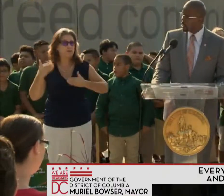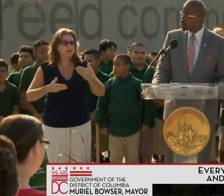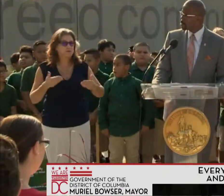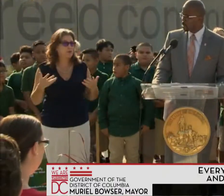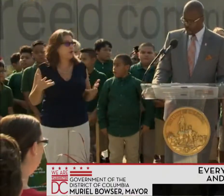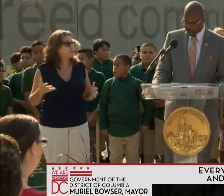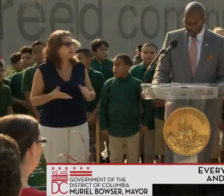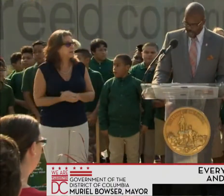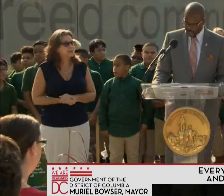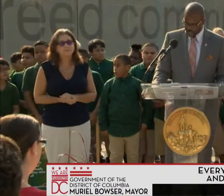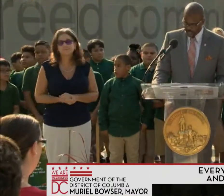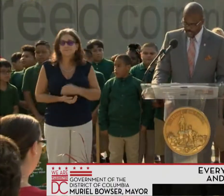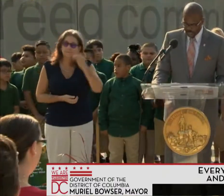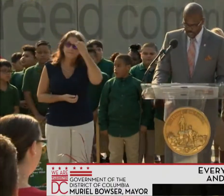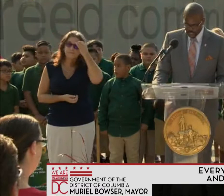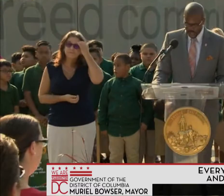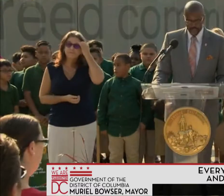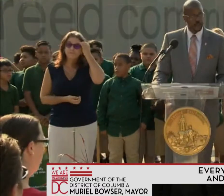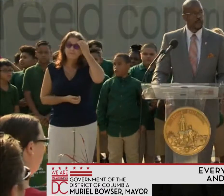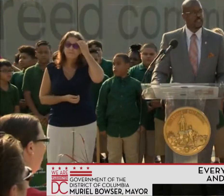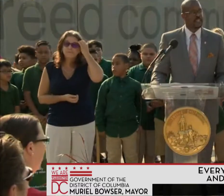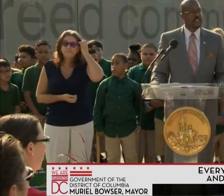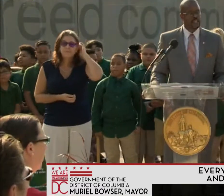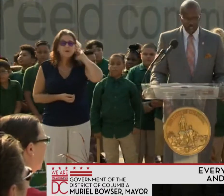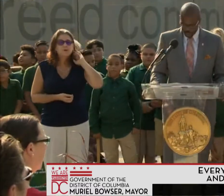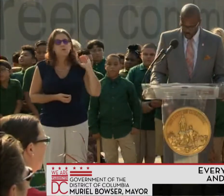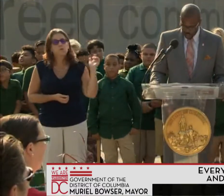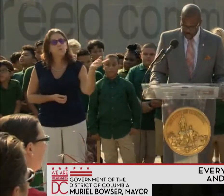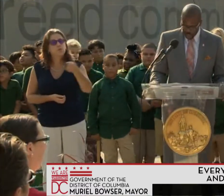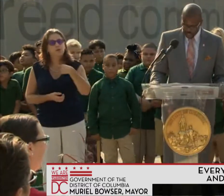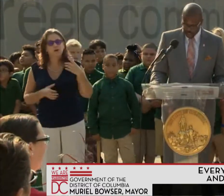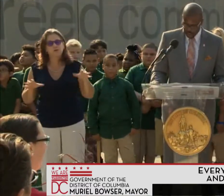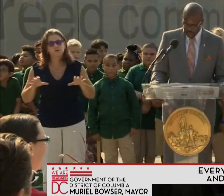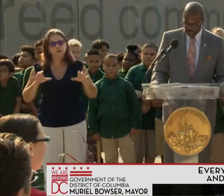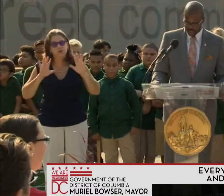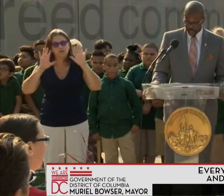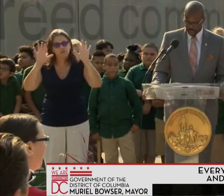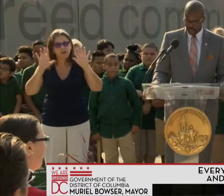young people they're providing an education in both English and Spanish so